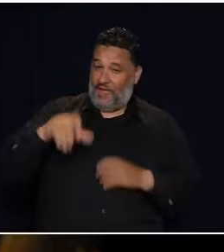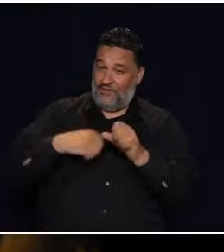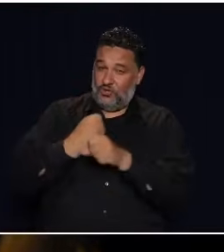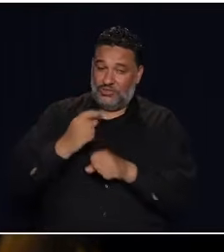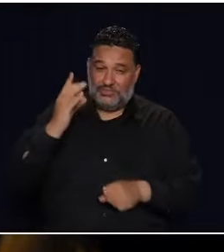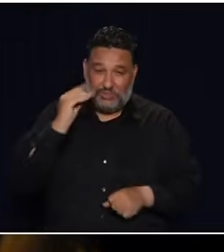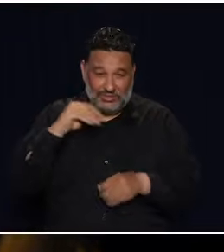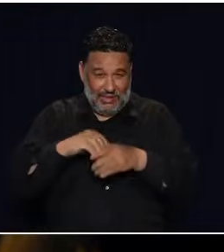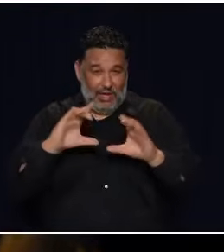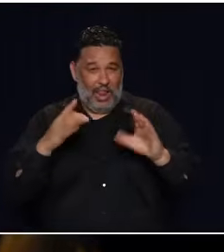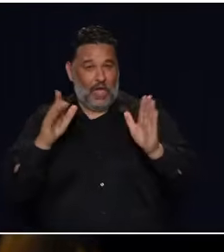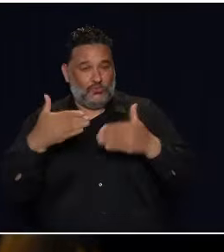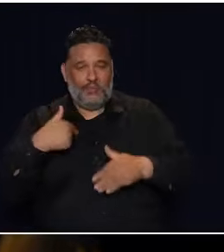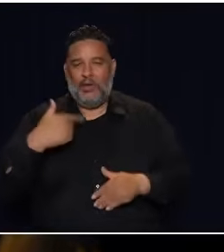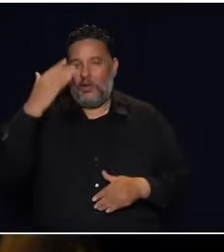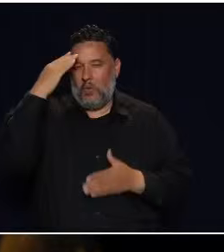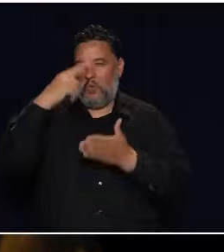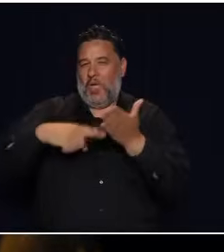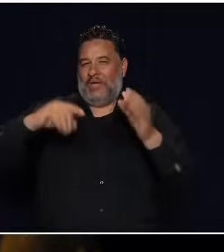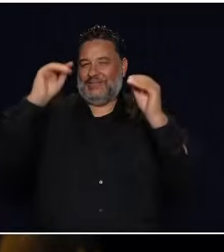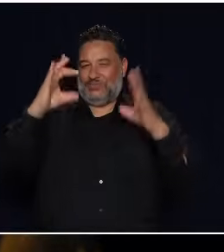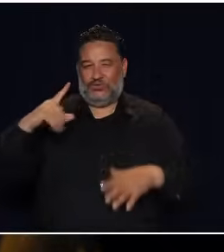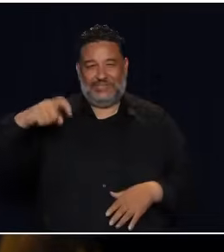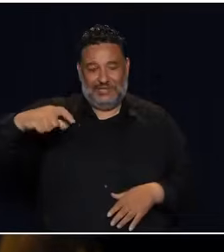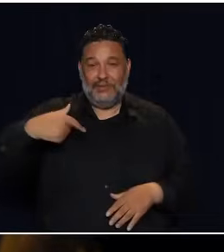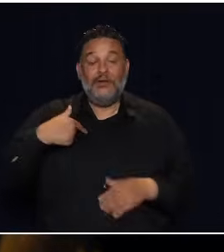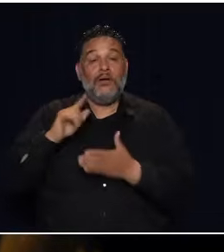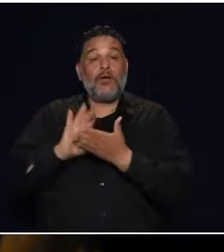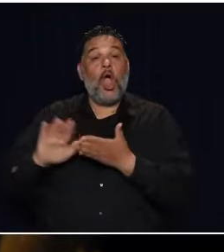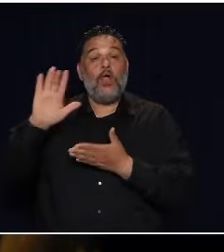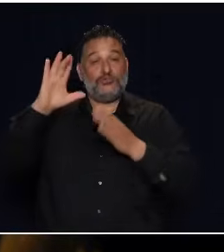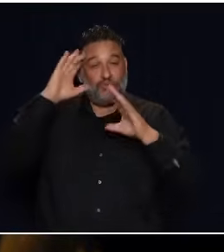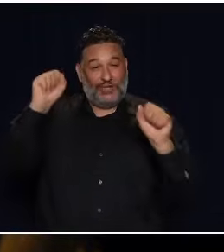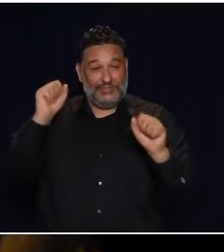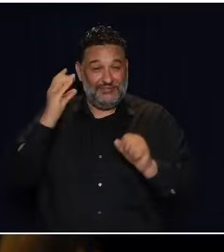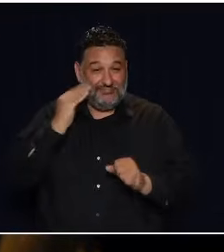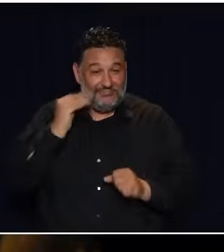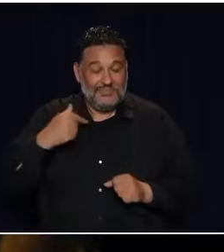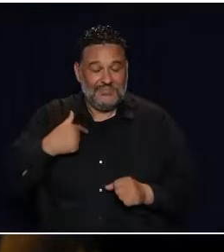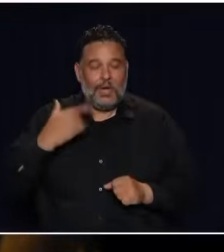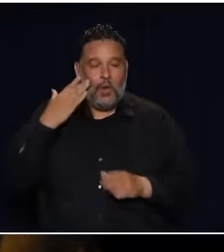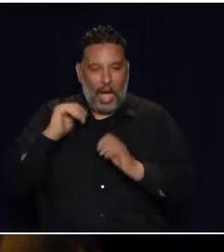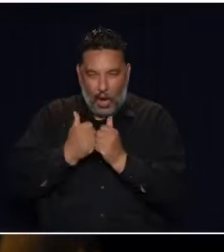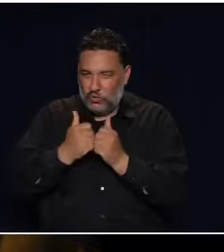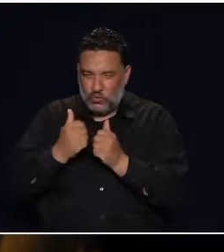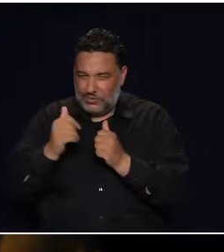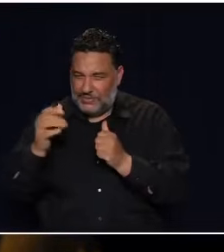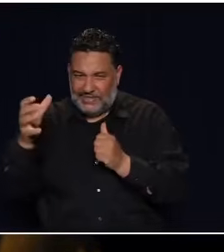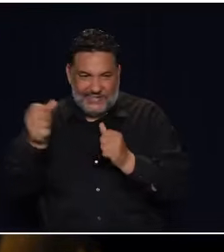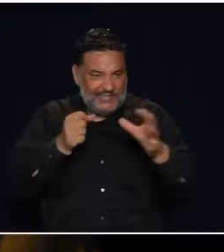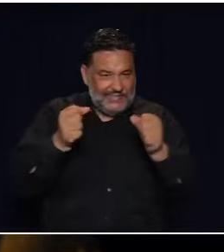AND I HAVE 35 YEARS OF EXPERIENCE IN THE CLASSROOM. I KNOW WHAT OUR TEACHERS NEED.